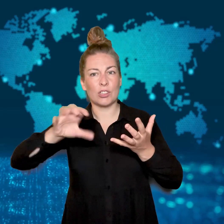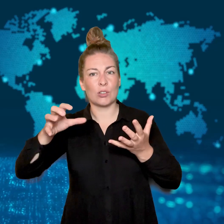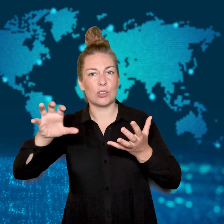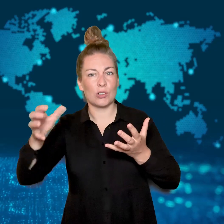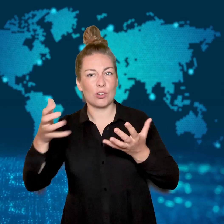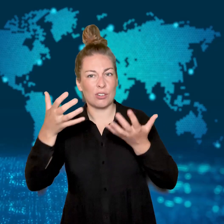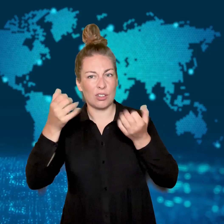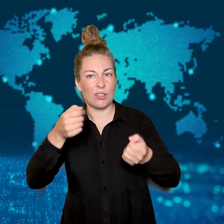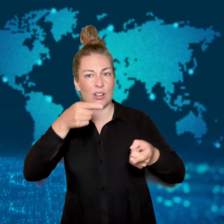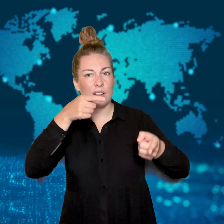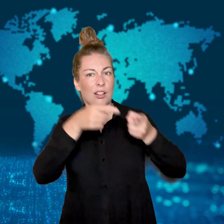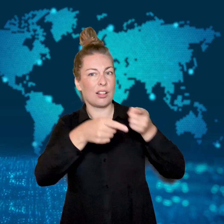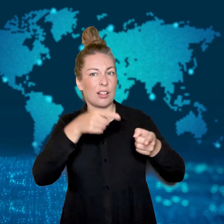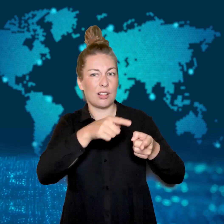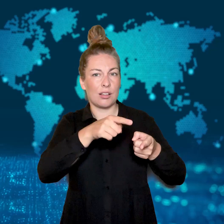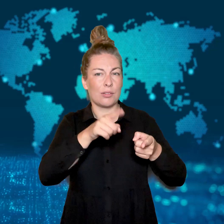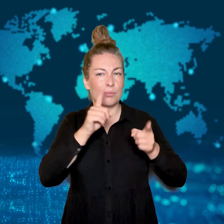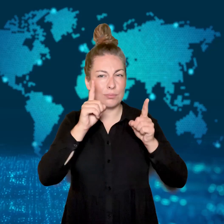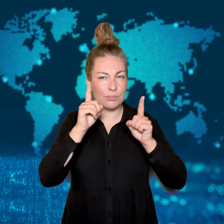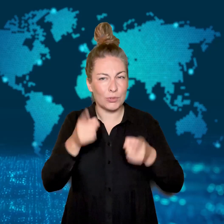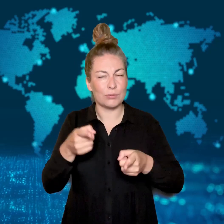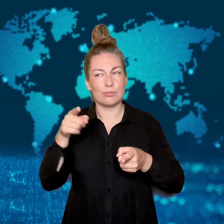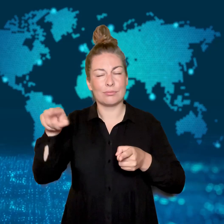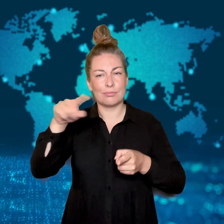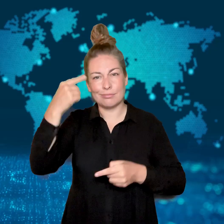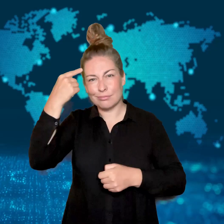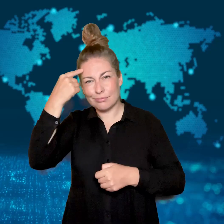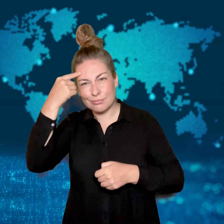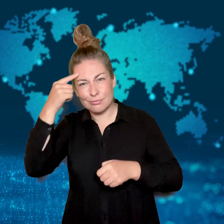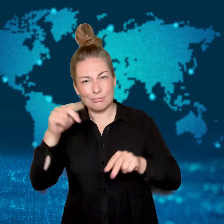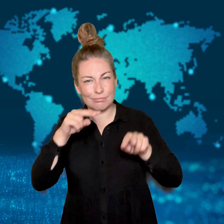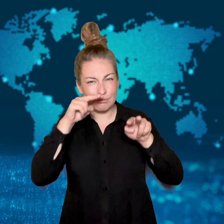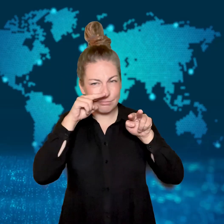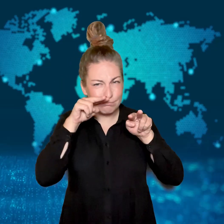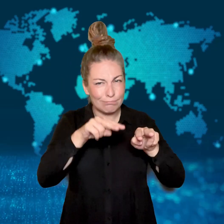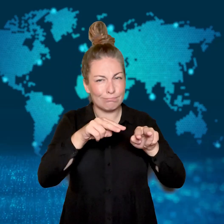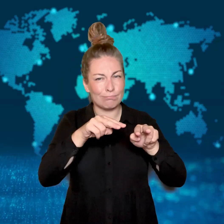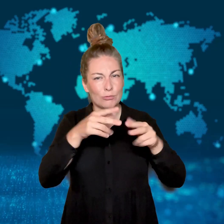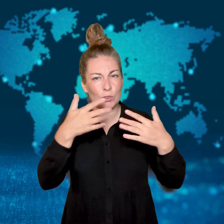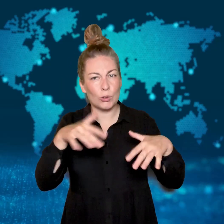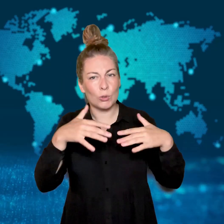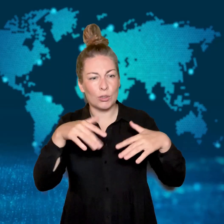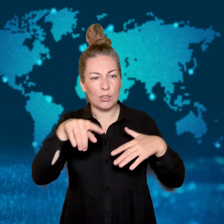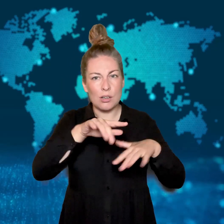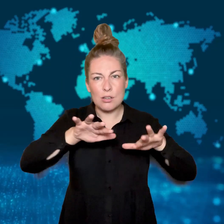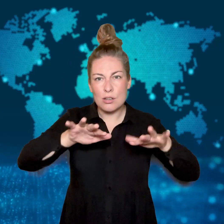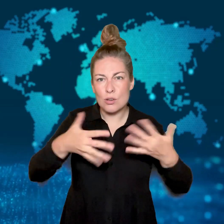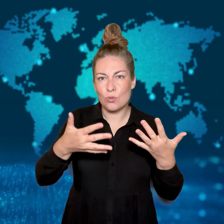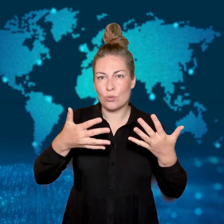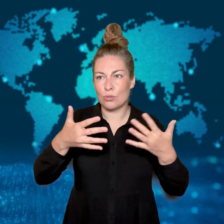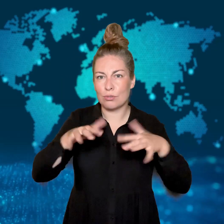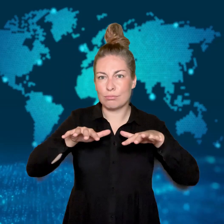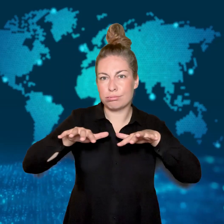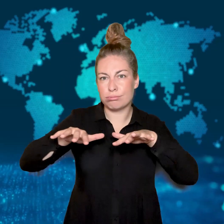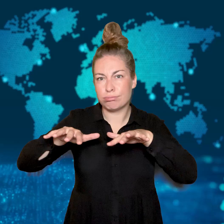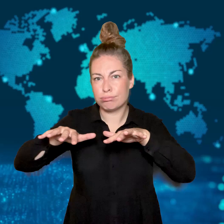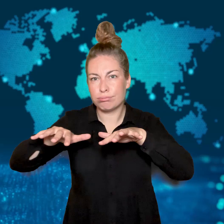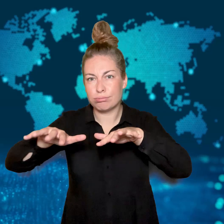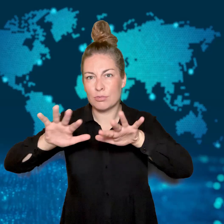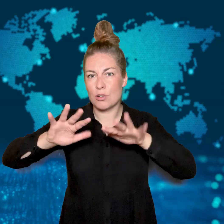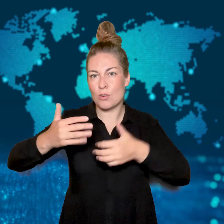He added that countries who are criticizing Ukraine's counteroffensive should